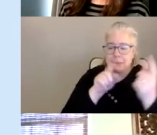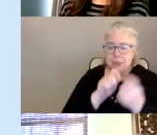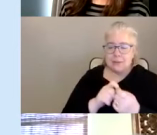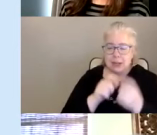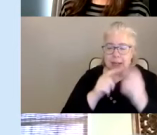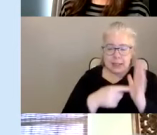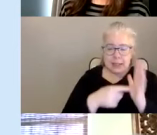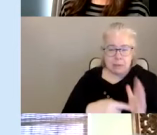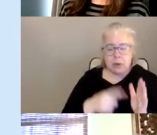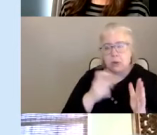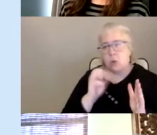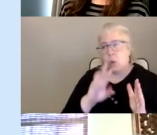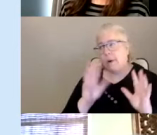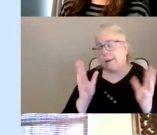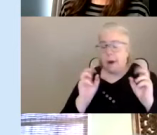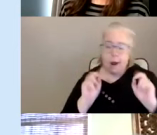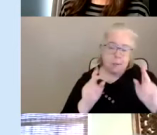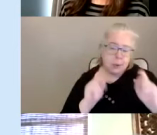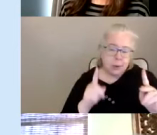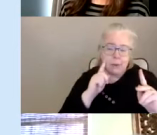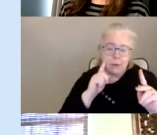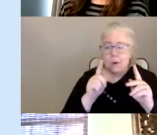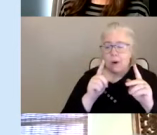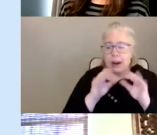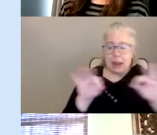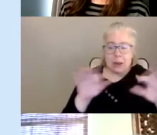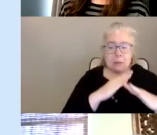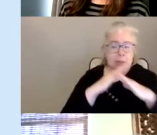or opportunities where language barriers might occur.